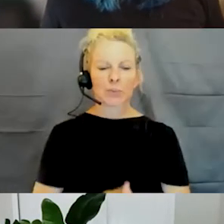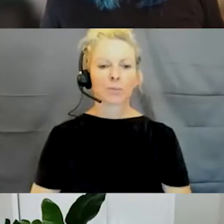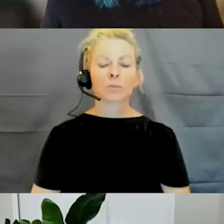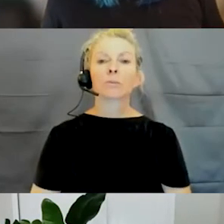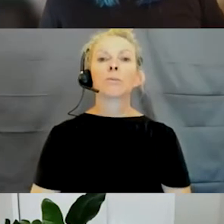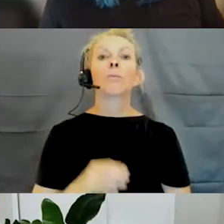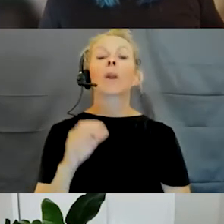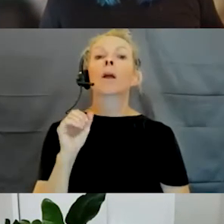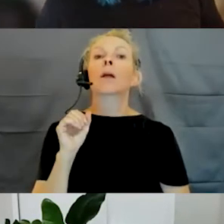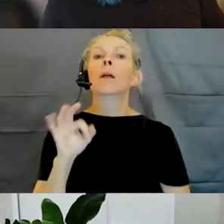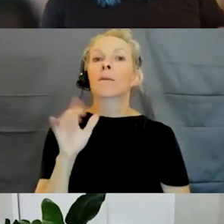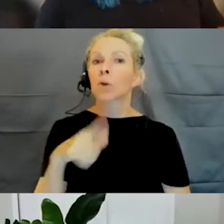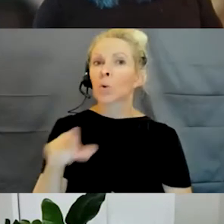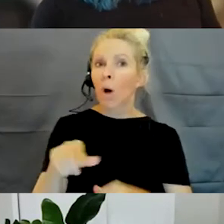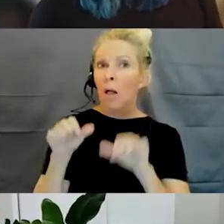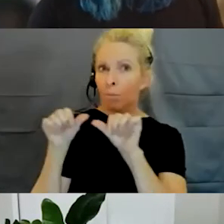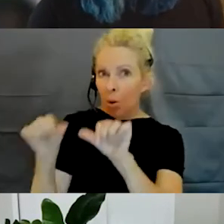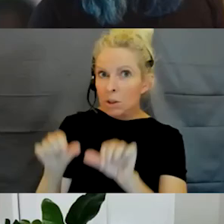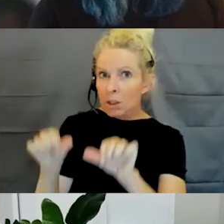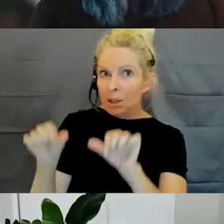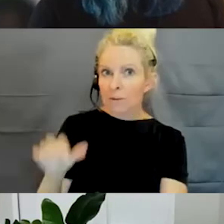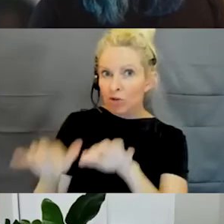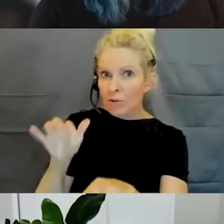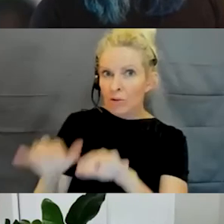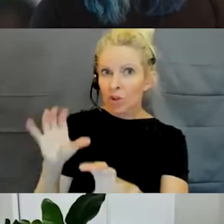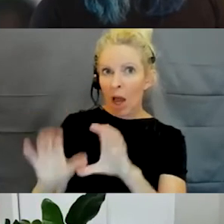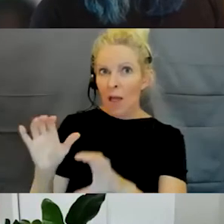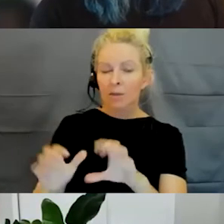lot of great conversations happening in the chat, if there was something in there you wanted to make